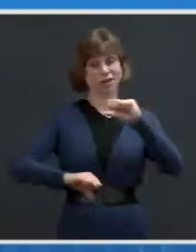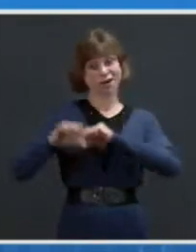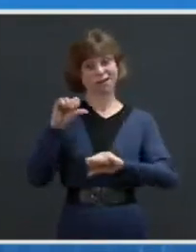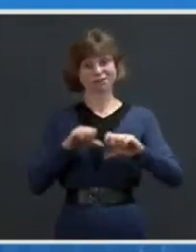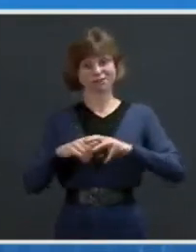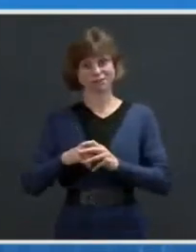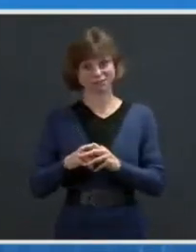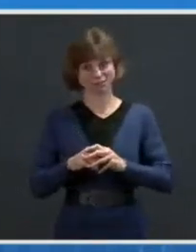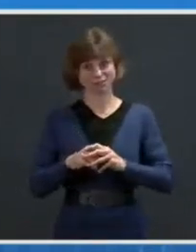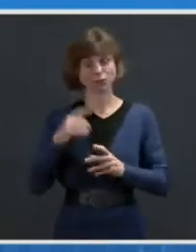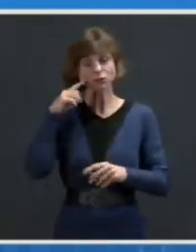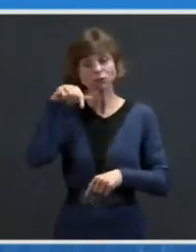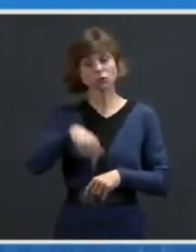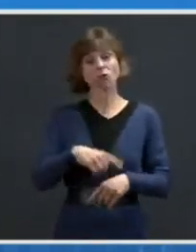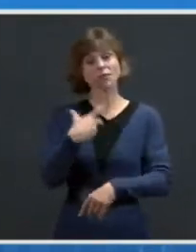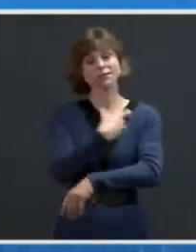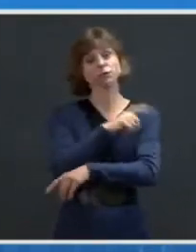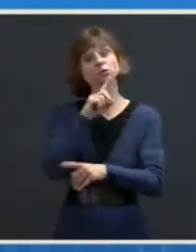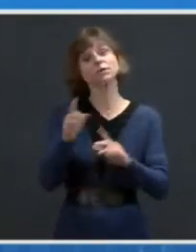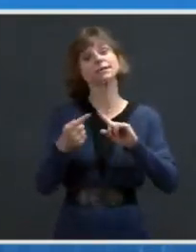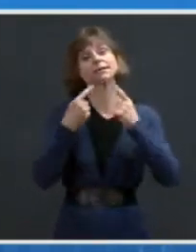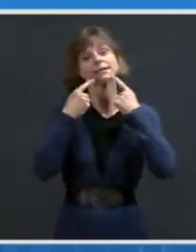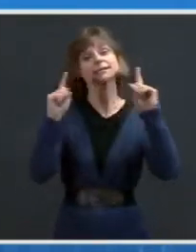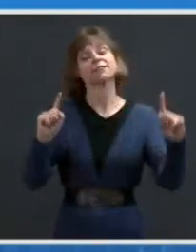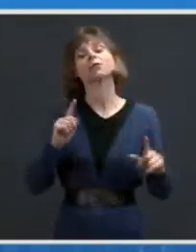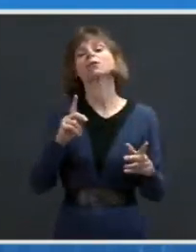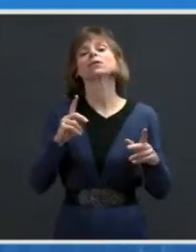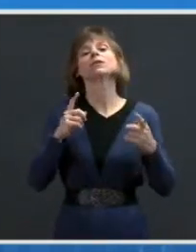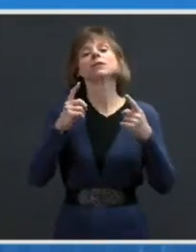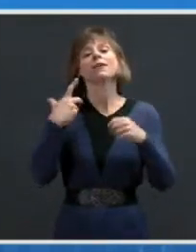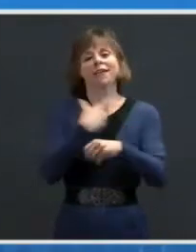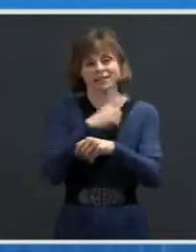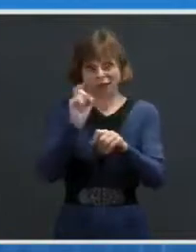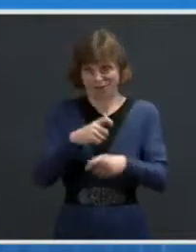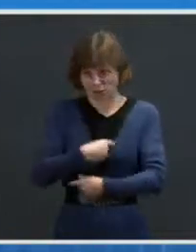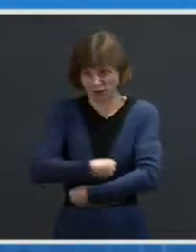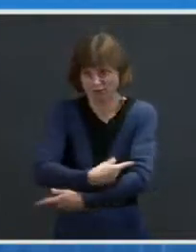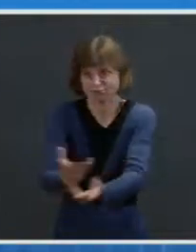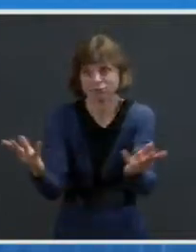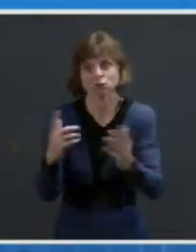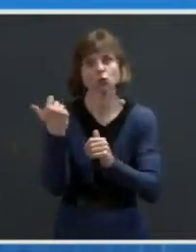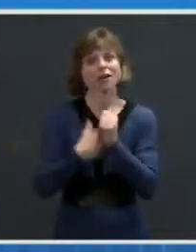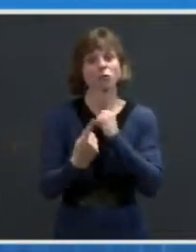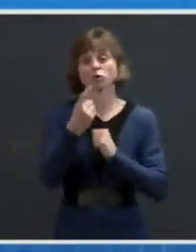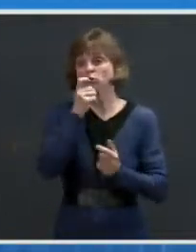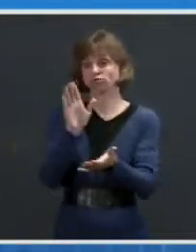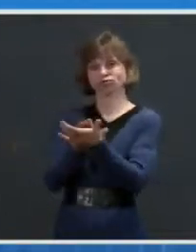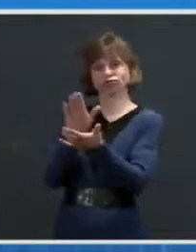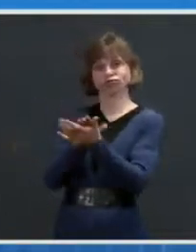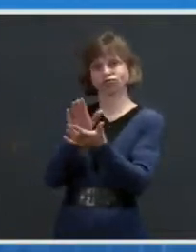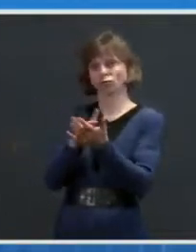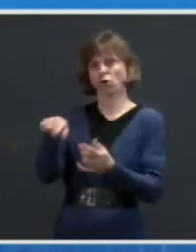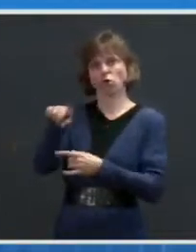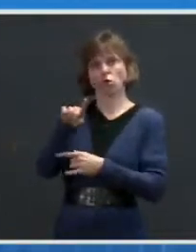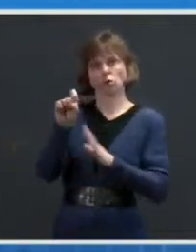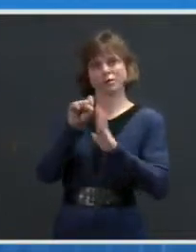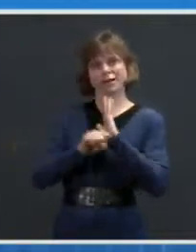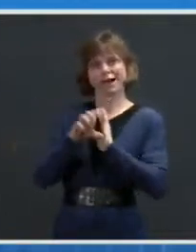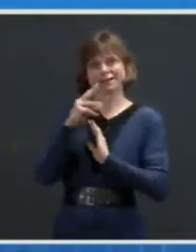THE CLINICAL TRIAL PARTICIPANTS FOR THEIR CONTRIBUTIONS. FOR THIS CAMPAIGN TO BE SUCCESSFUL, VACCINES WILL HAVE TO REACH